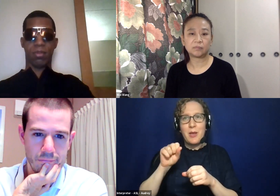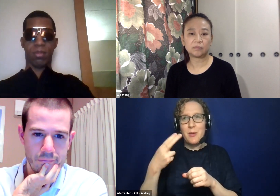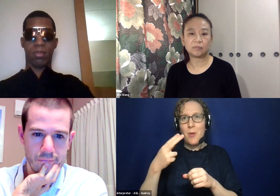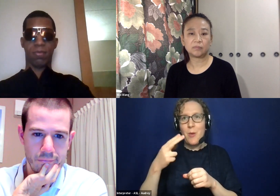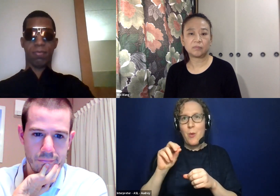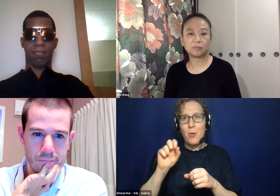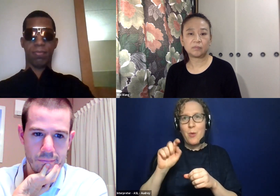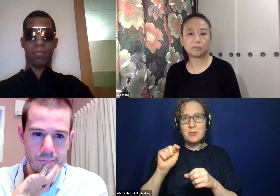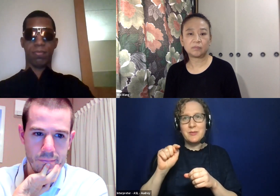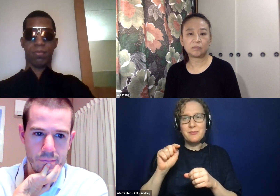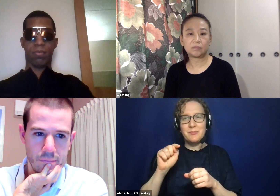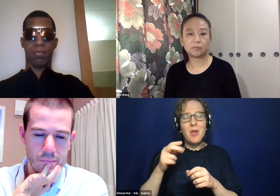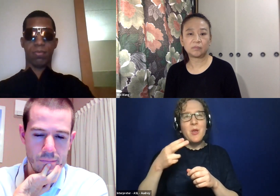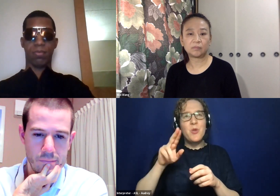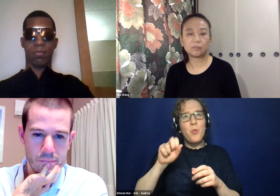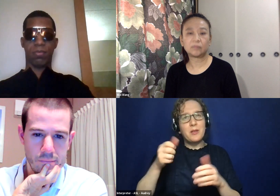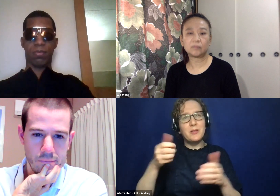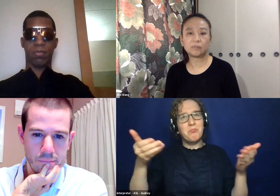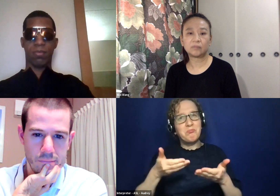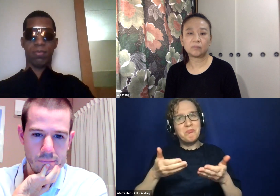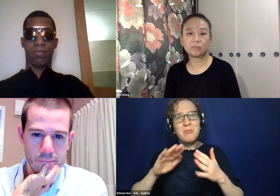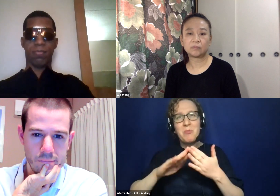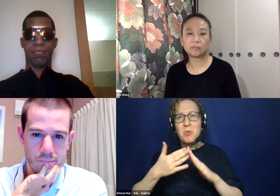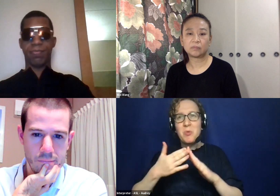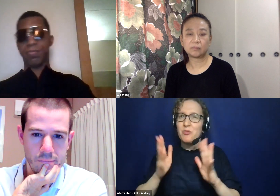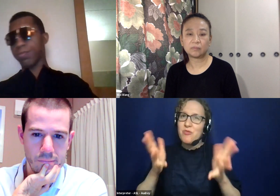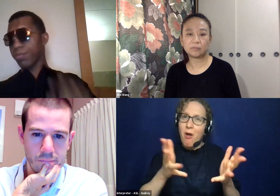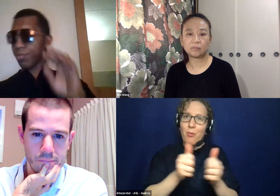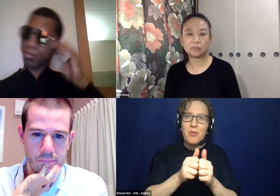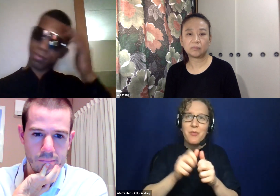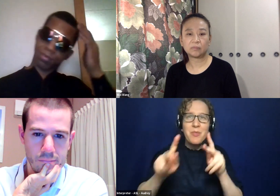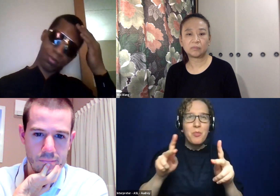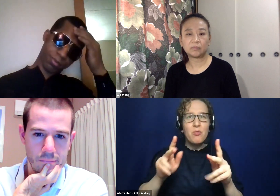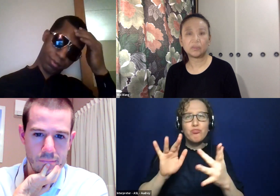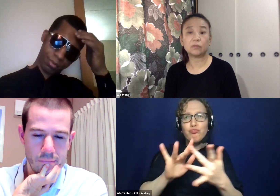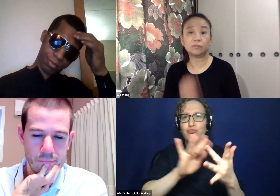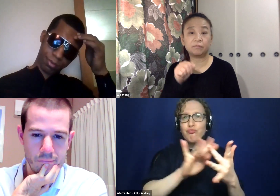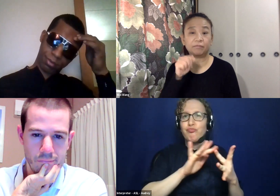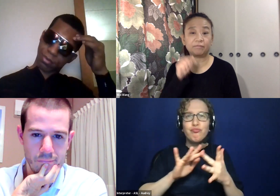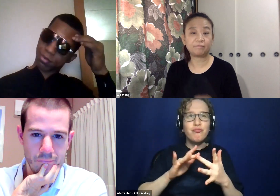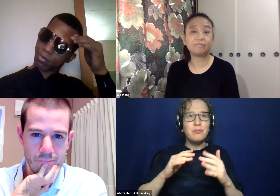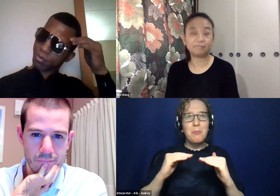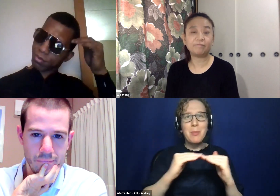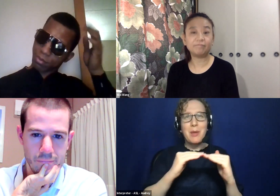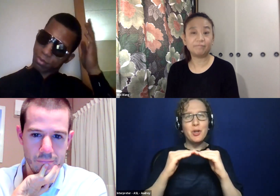resources and information by just talking to folks in your network and through sort of peer mentoring